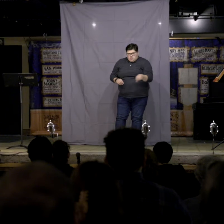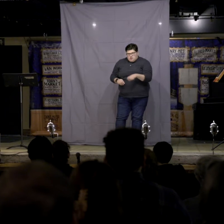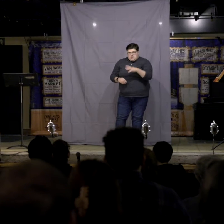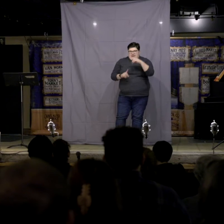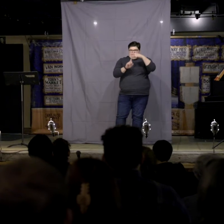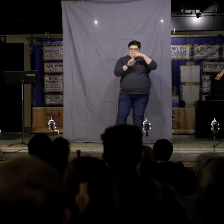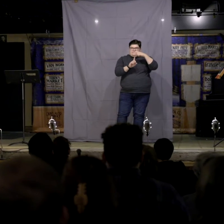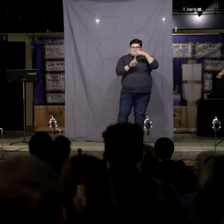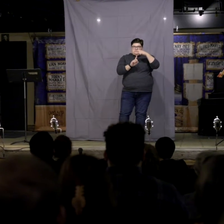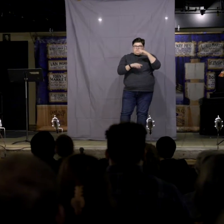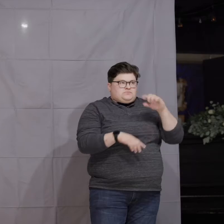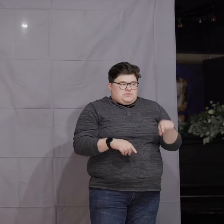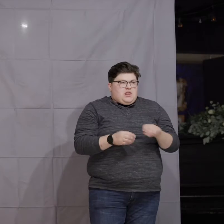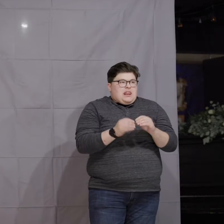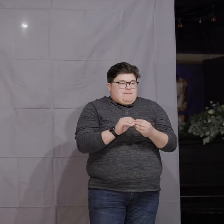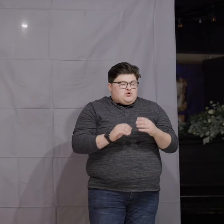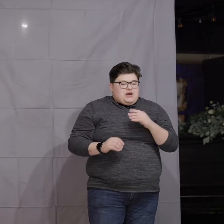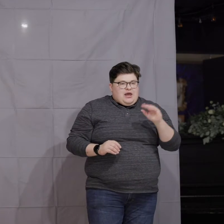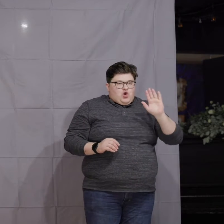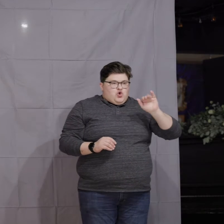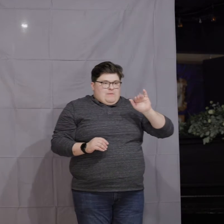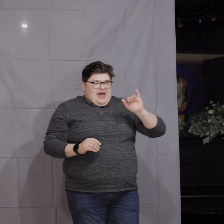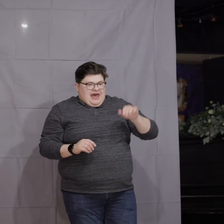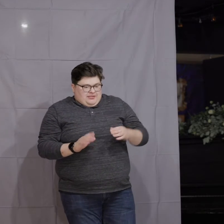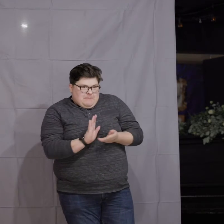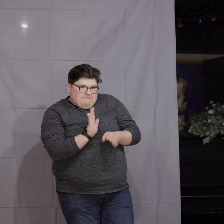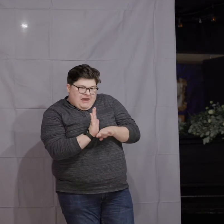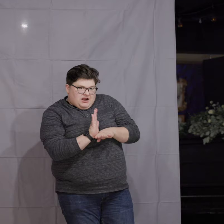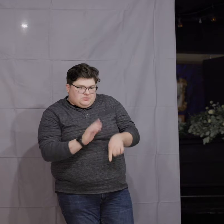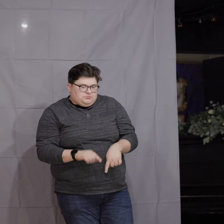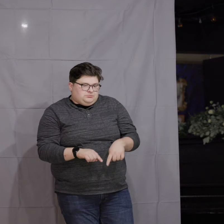and then has good-bye printed on the bottom,